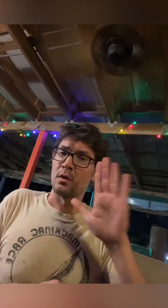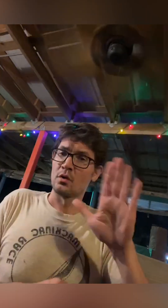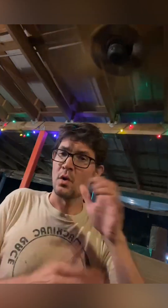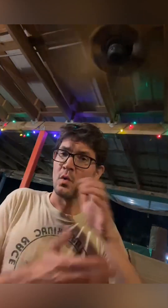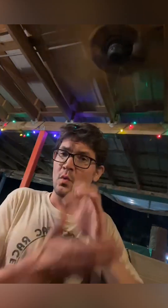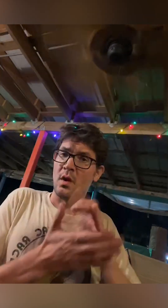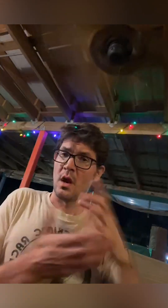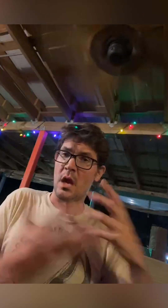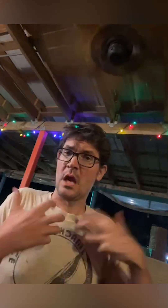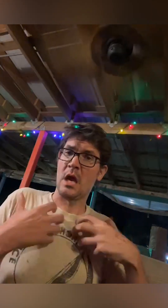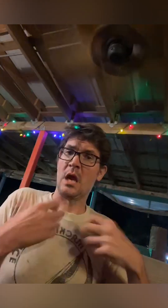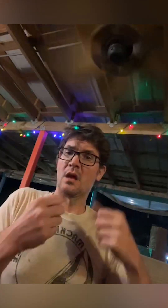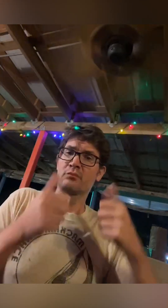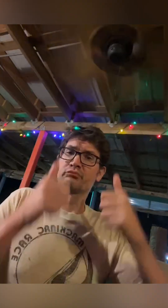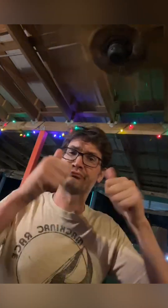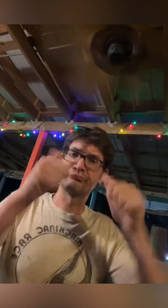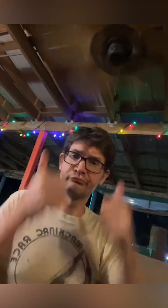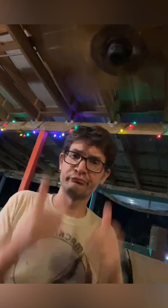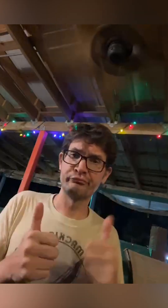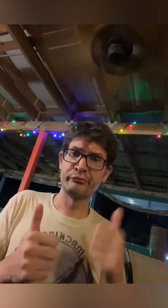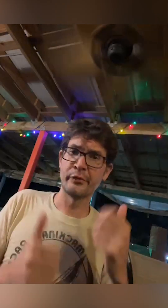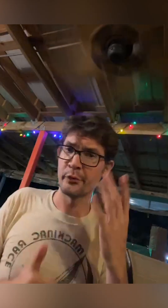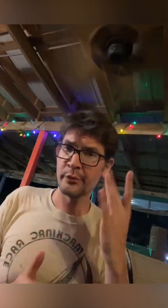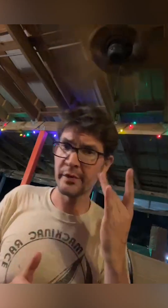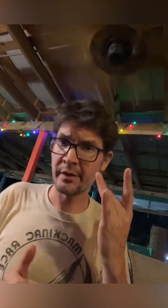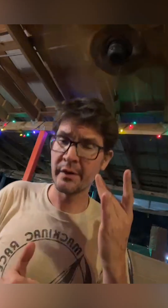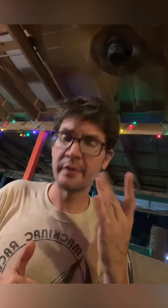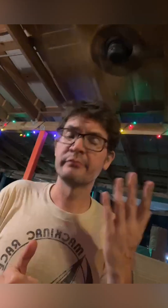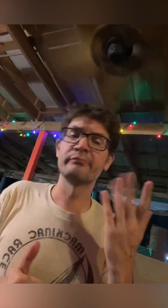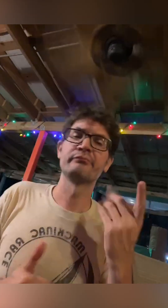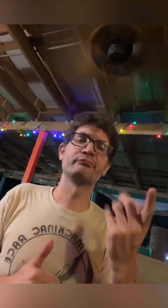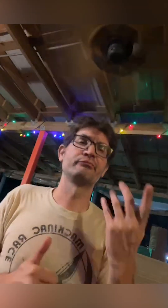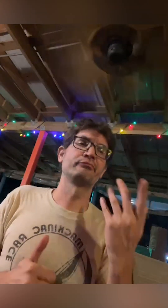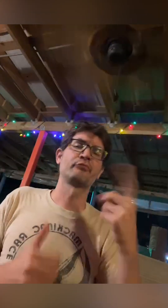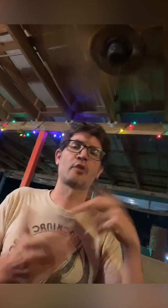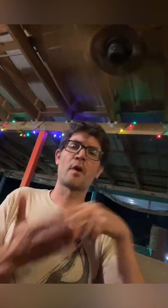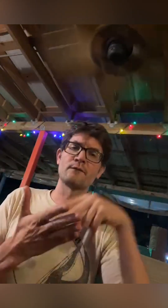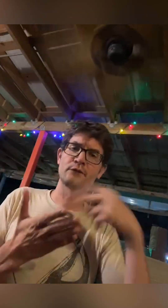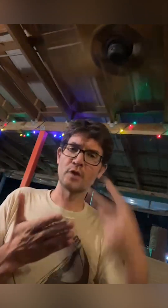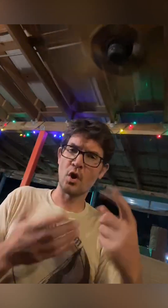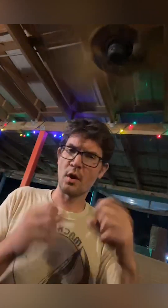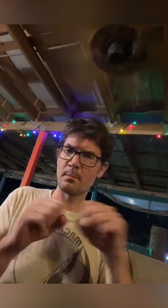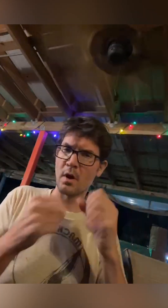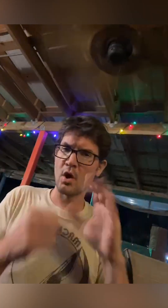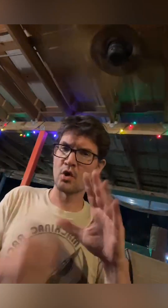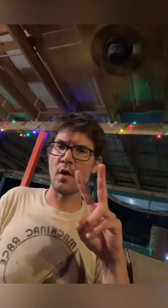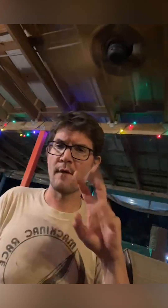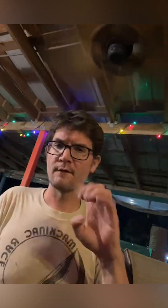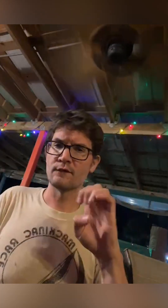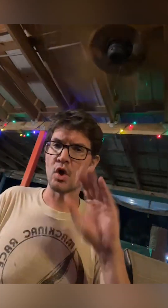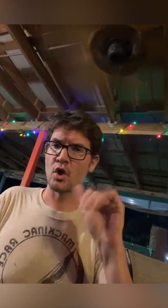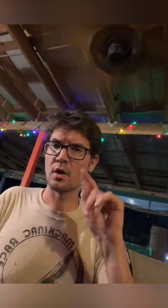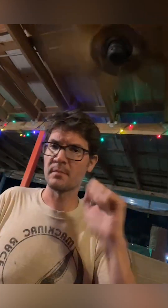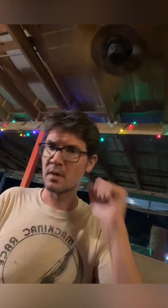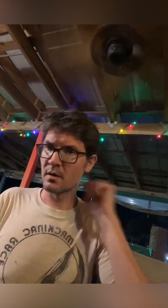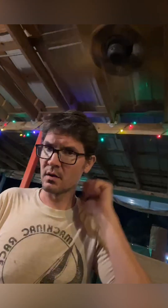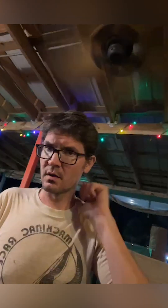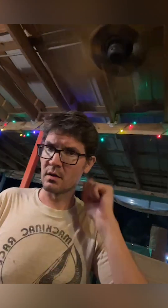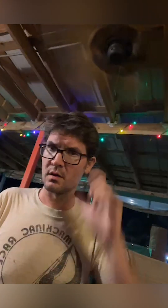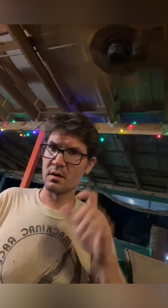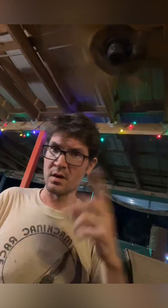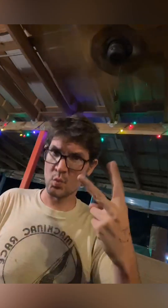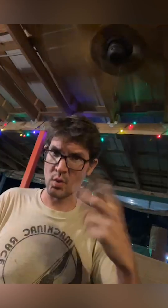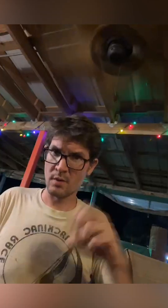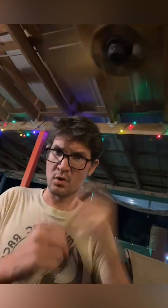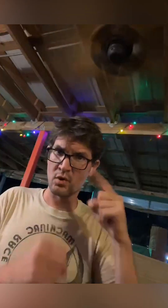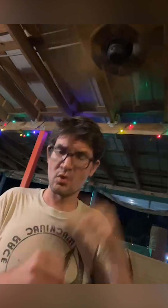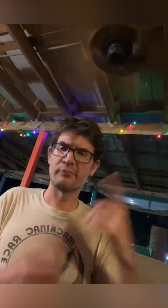His wife’s health went downhill because she fell and broke two of her vertebrae.